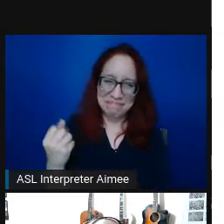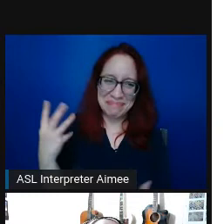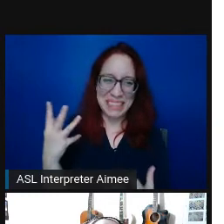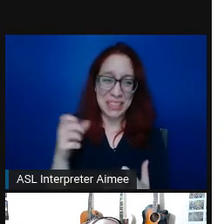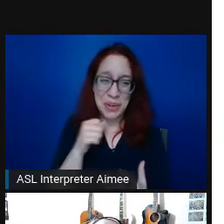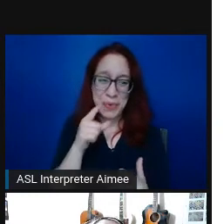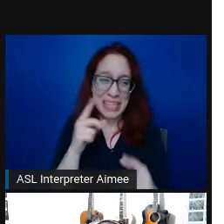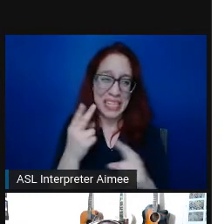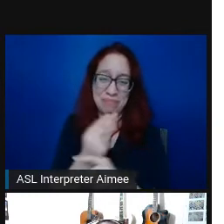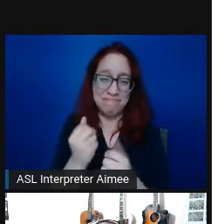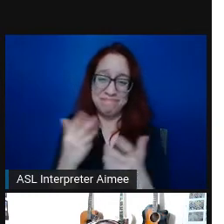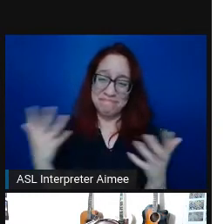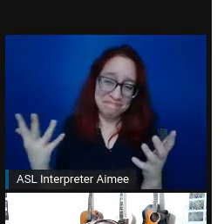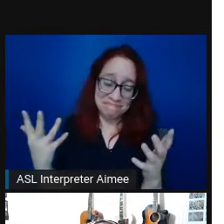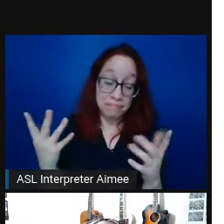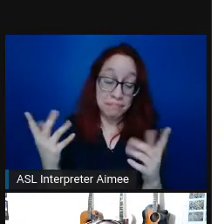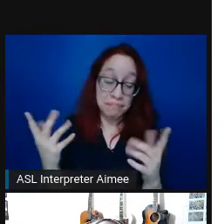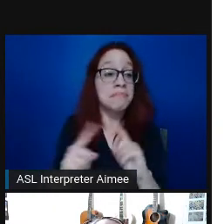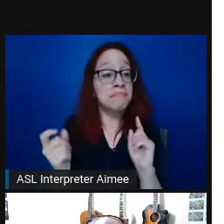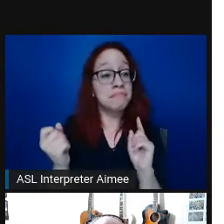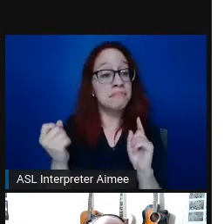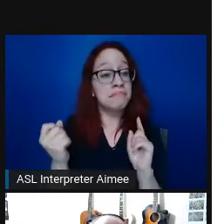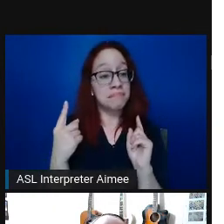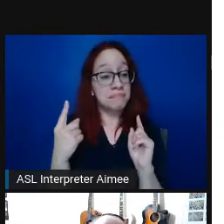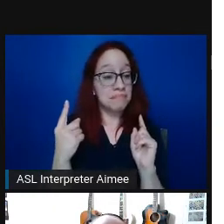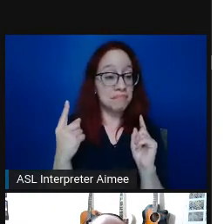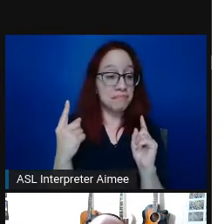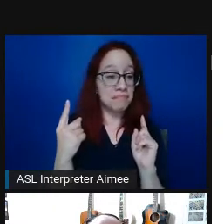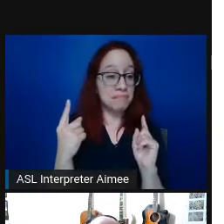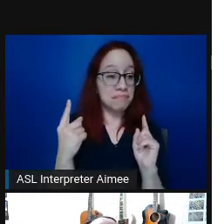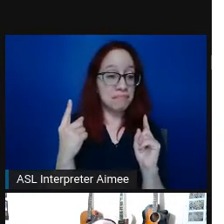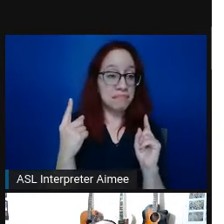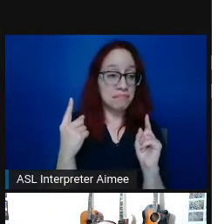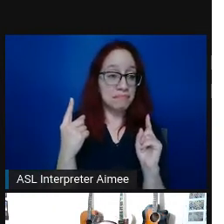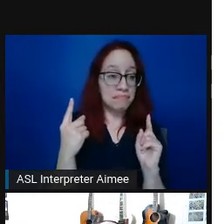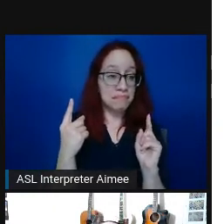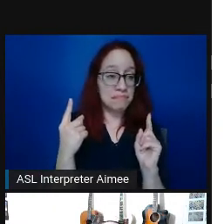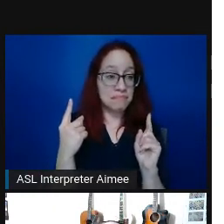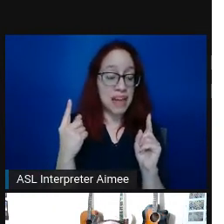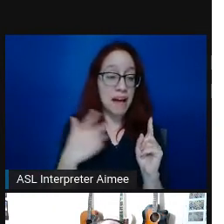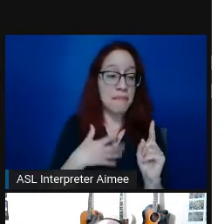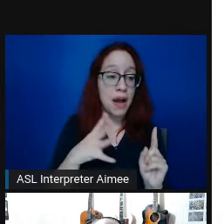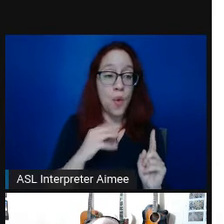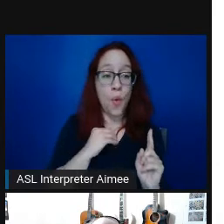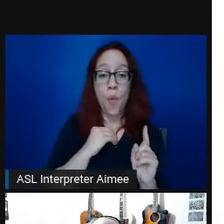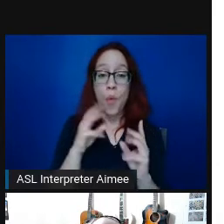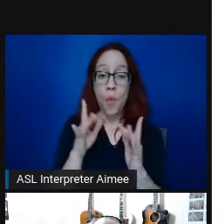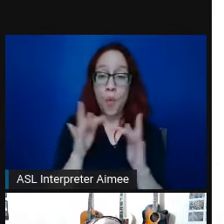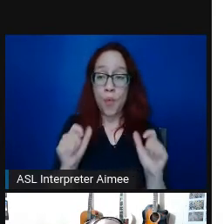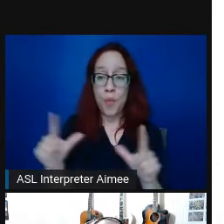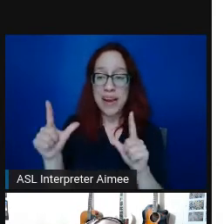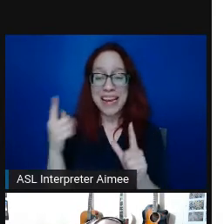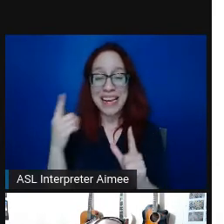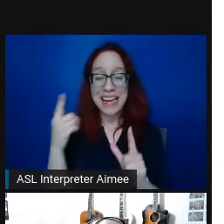One of my own websites needs a bit of TLC